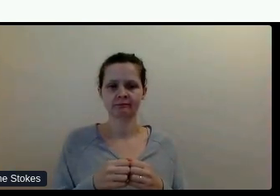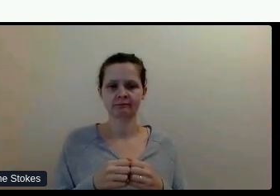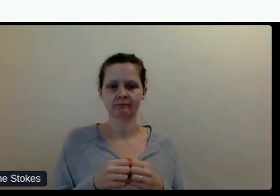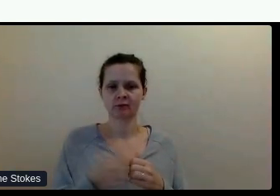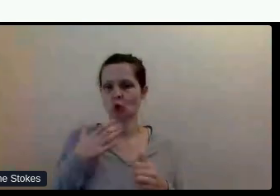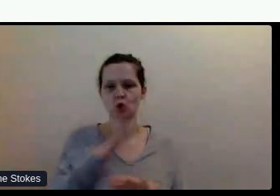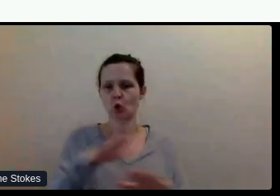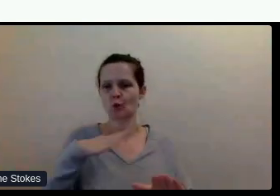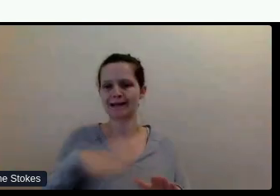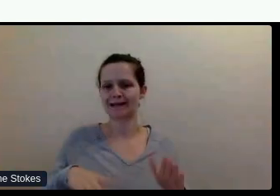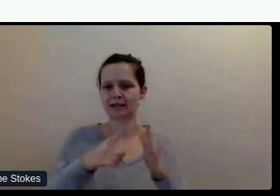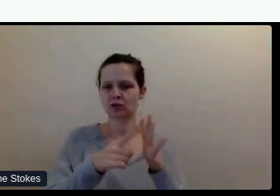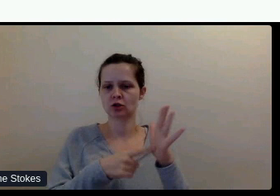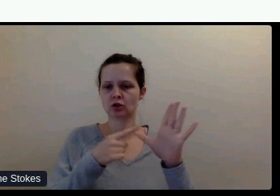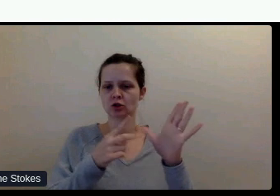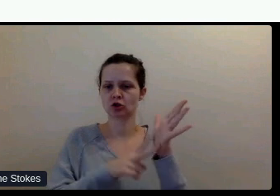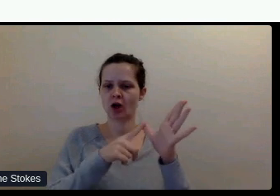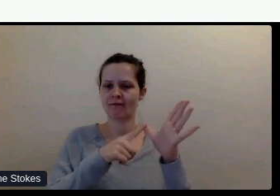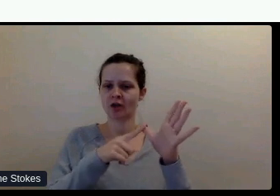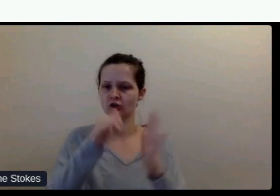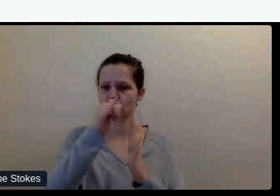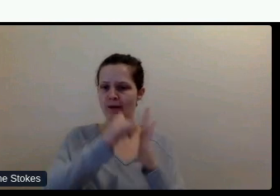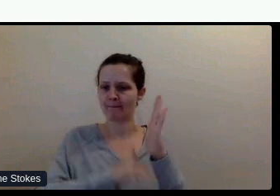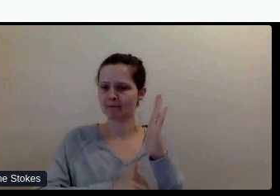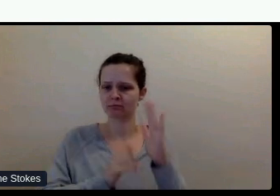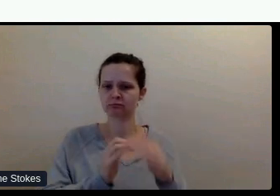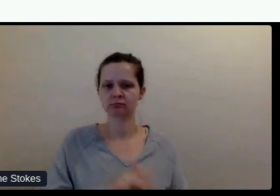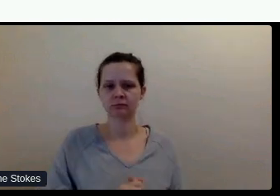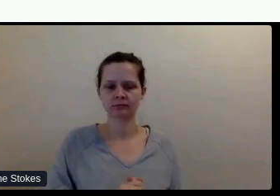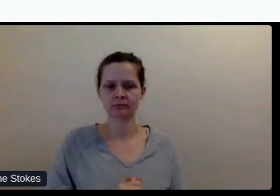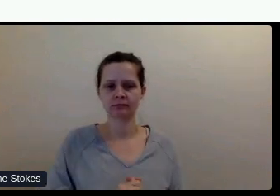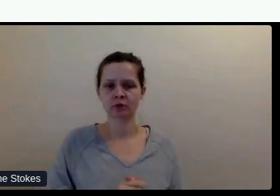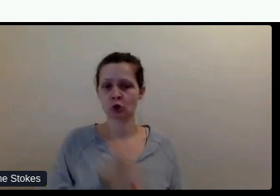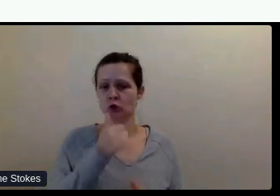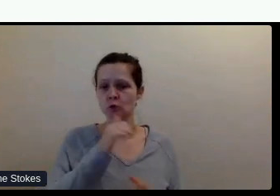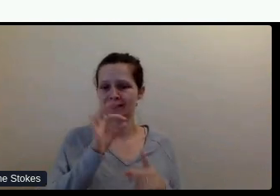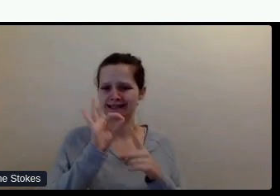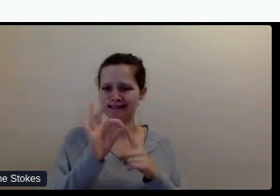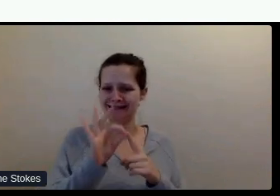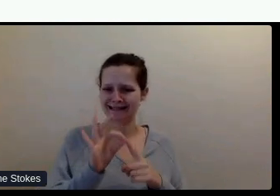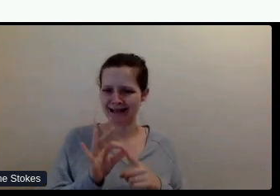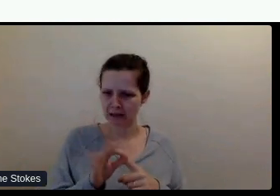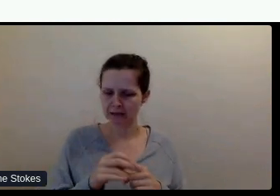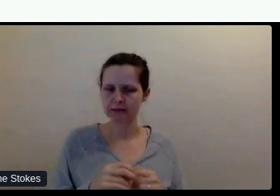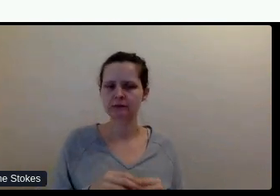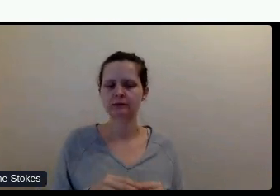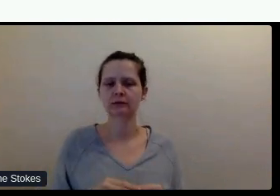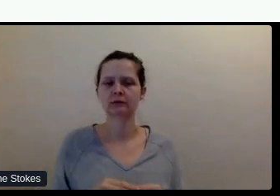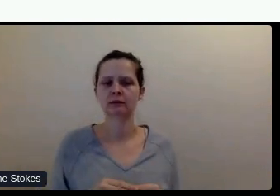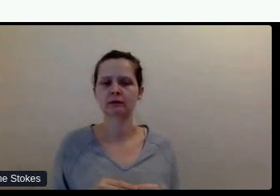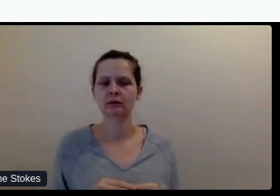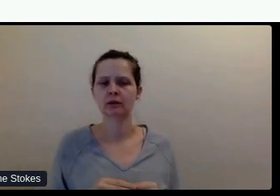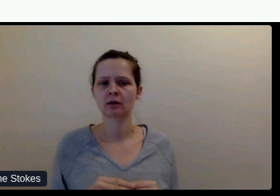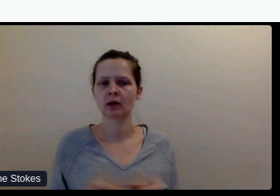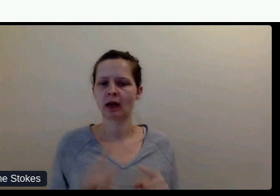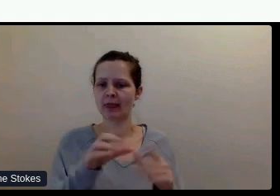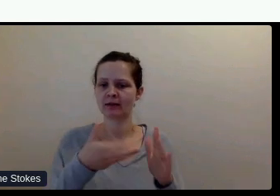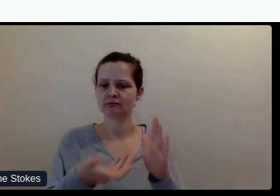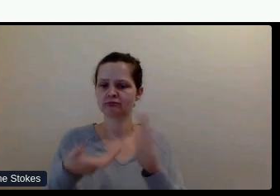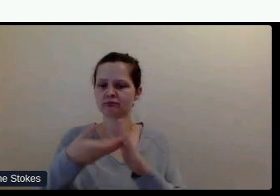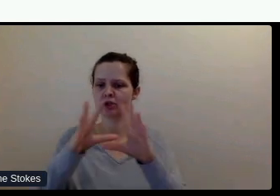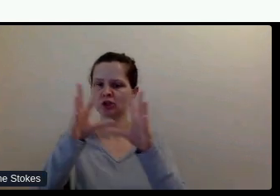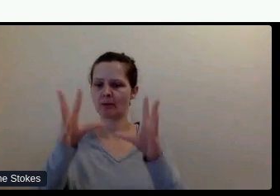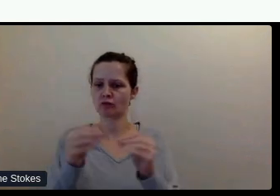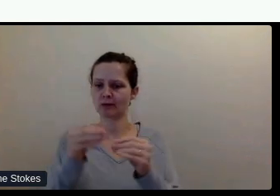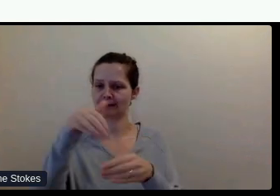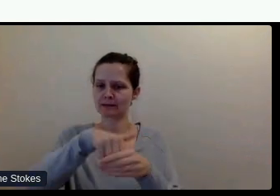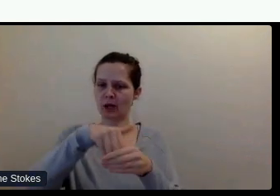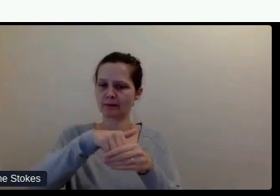Use details elements with a summary inside which acts in the same manner